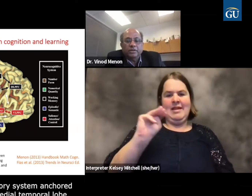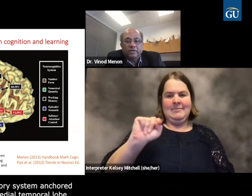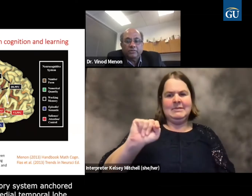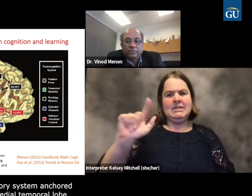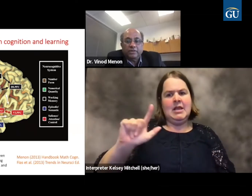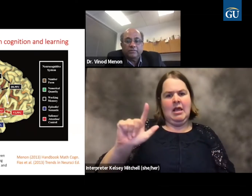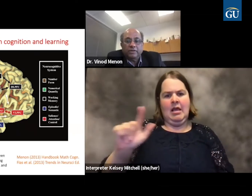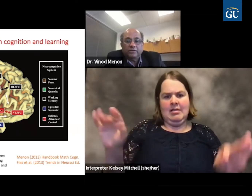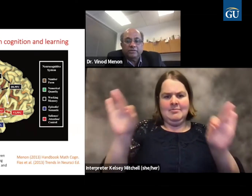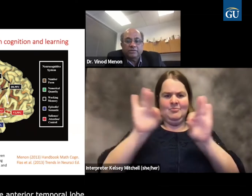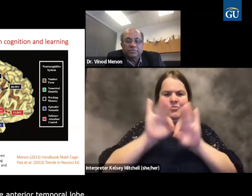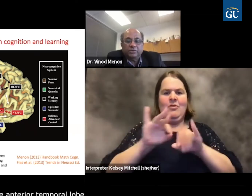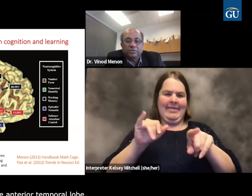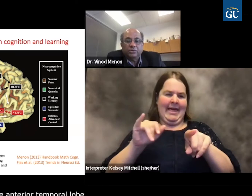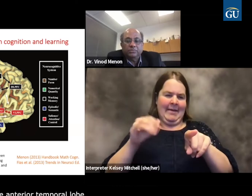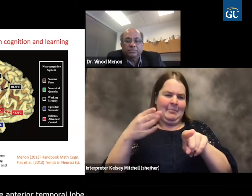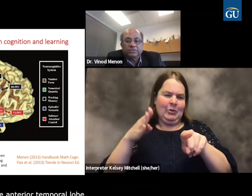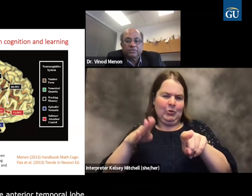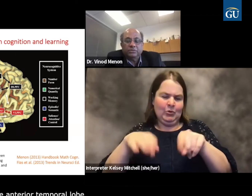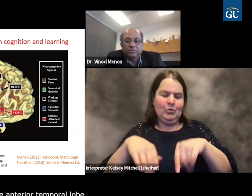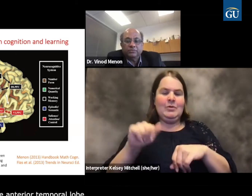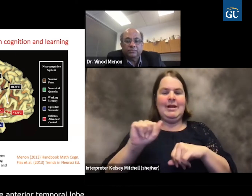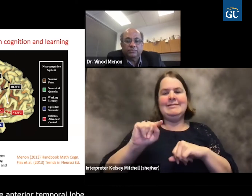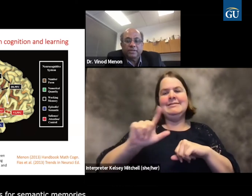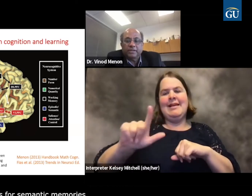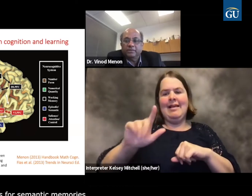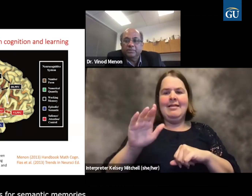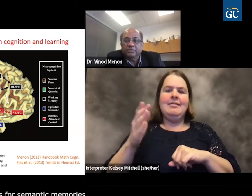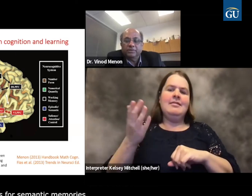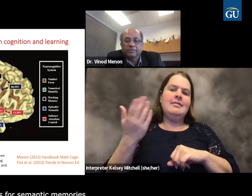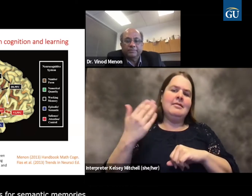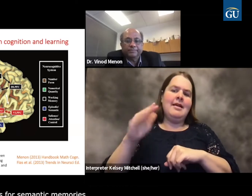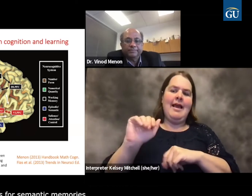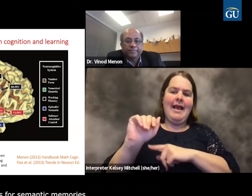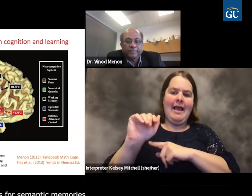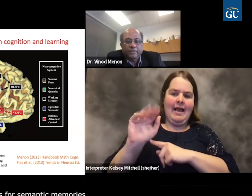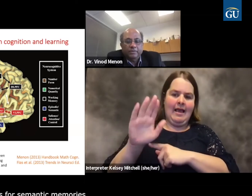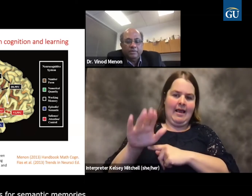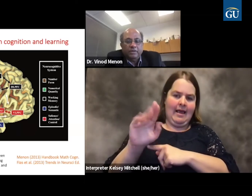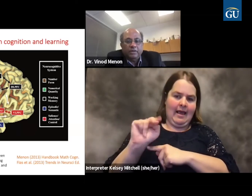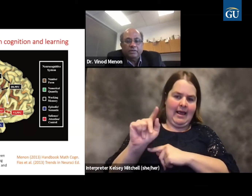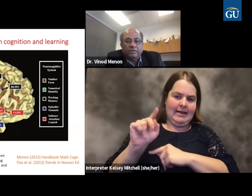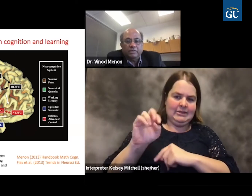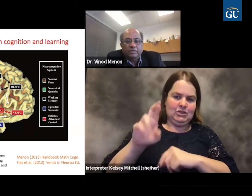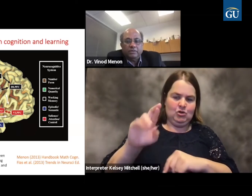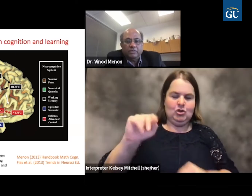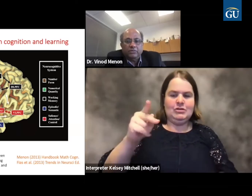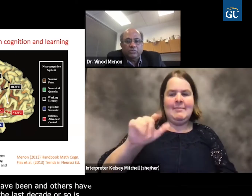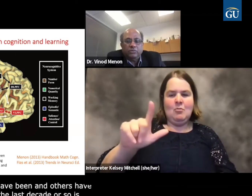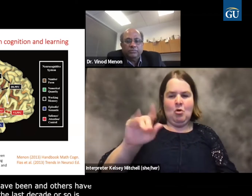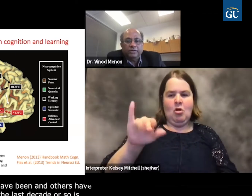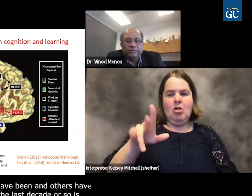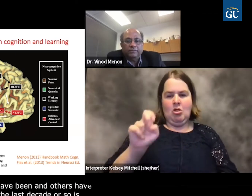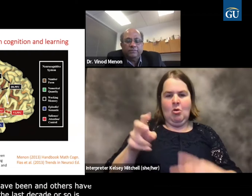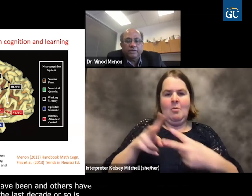lobe as well as the anterior temporal lobe which it codes for semantic memories